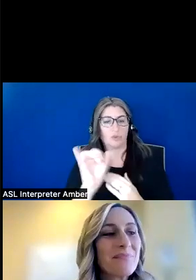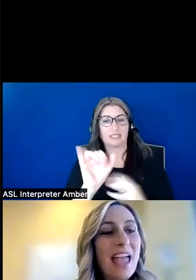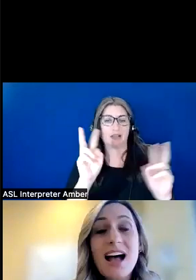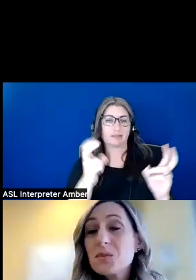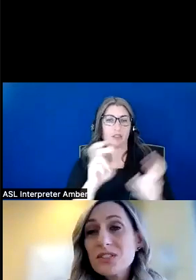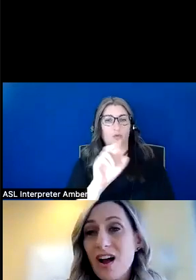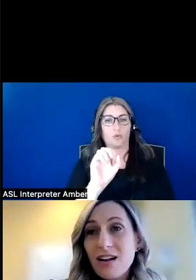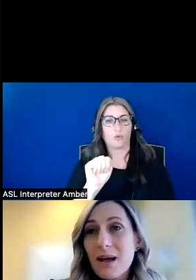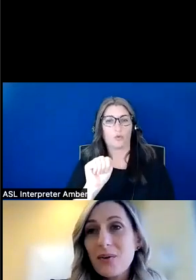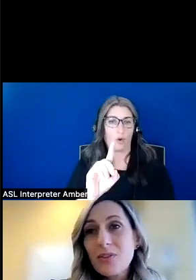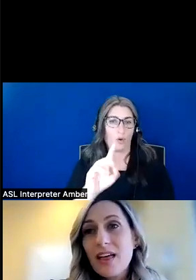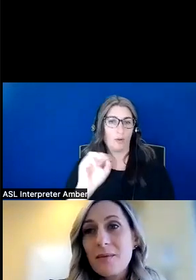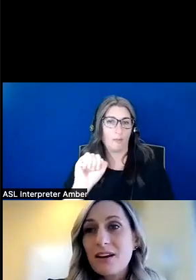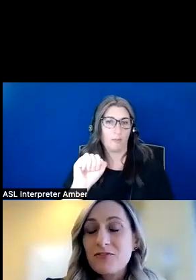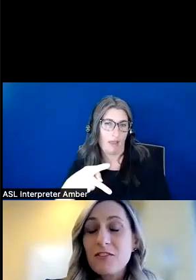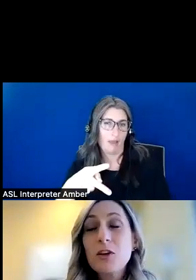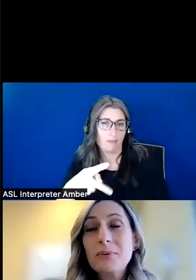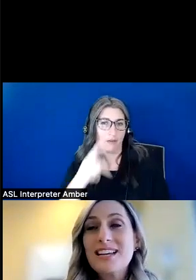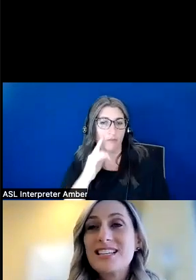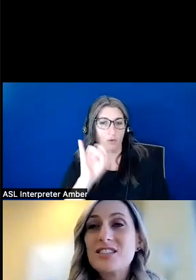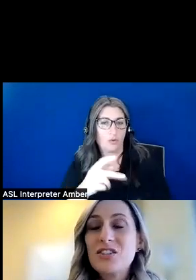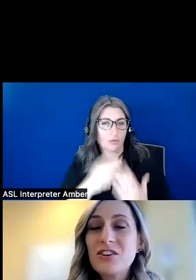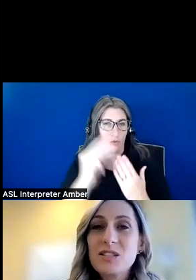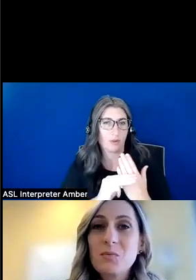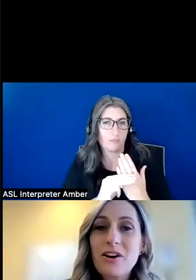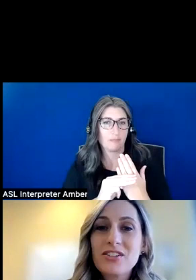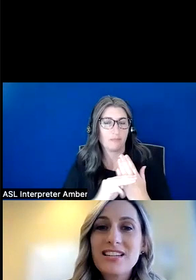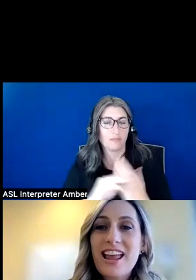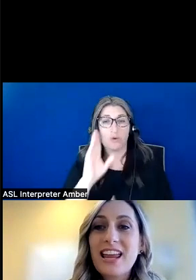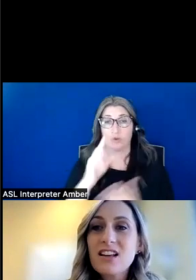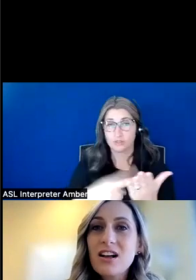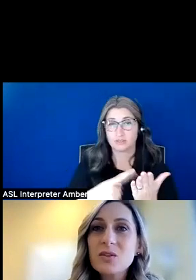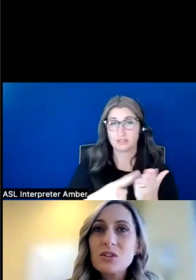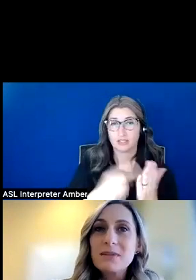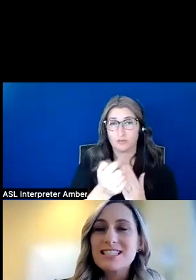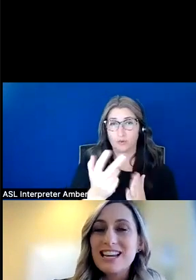As we'll talk about in a few places during this webinar today, it also should be seen